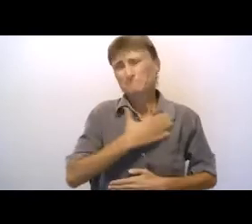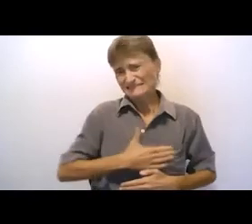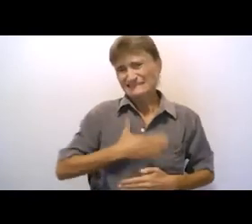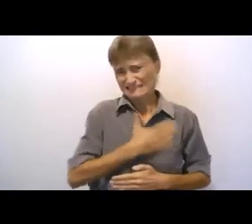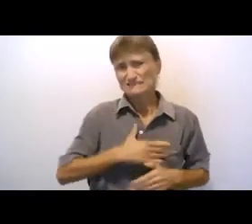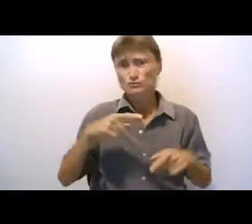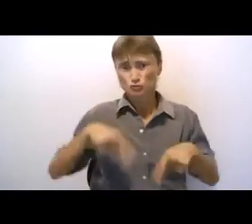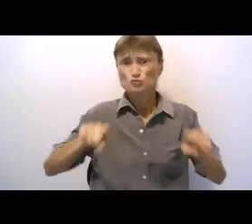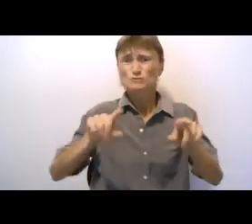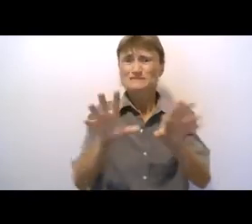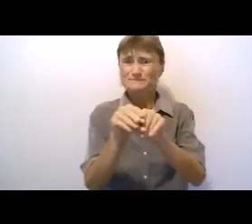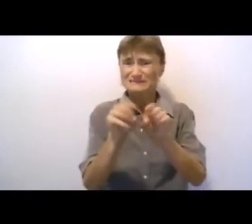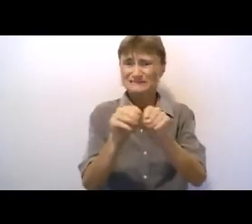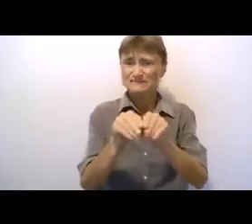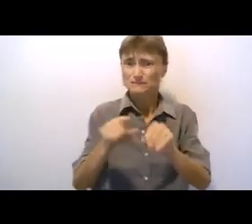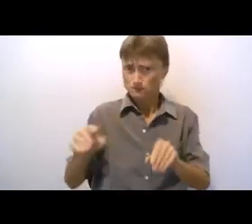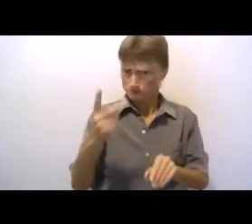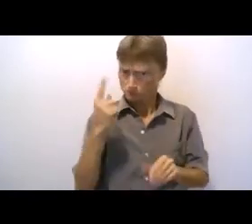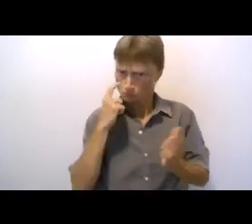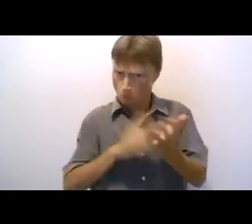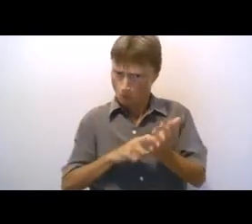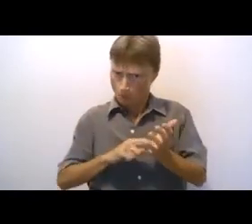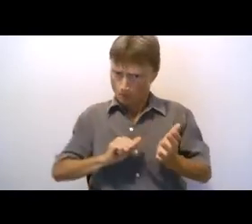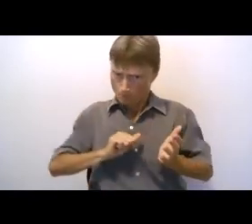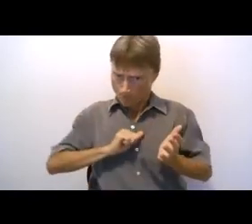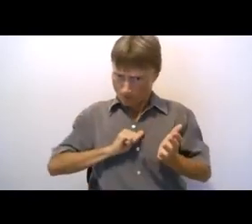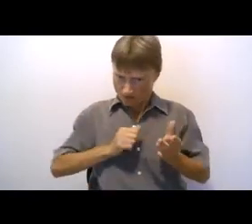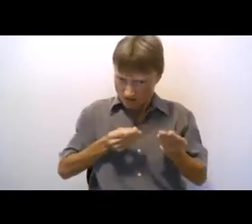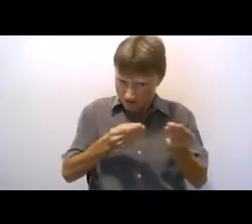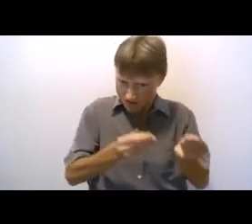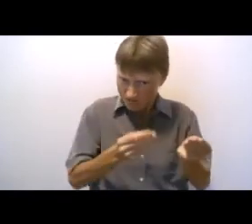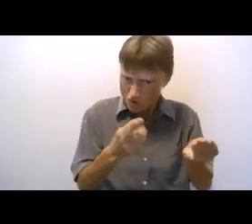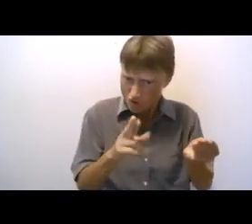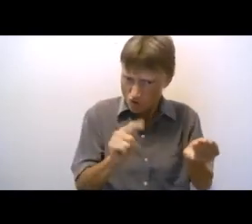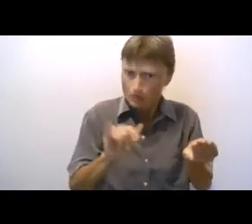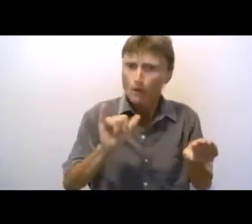but as a learning experience. And finally, take care of yourself, think